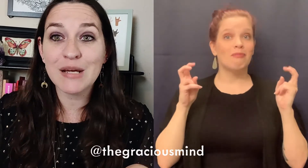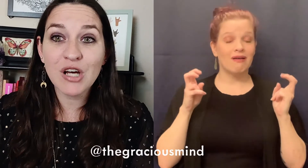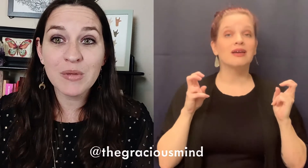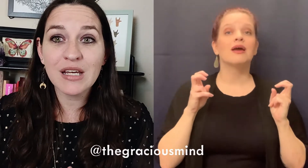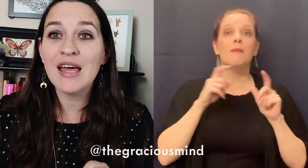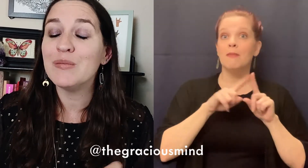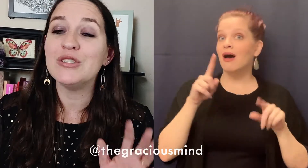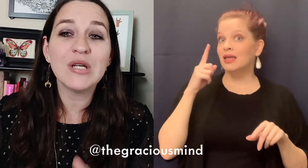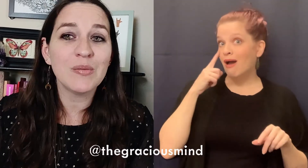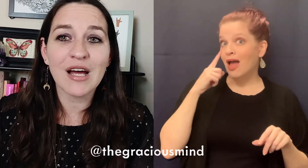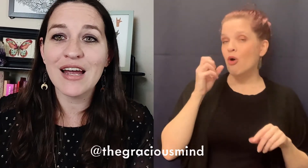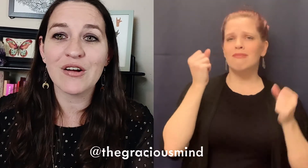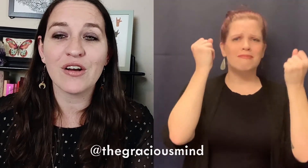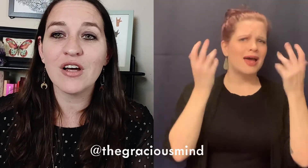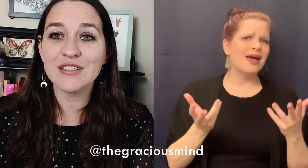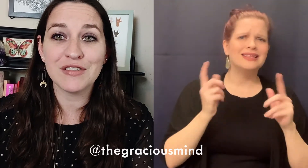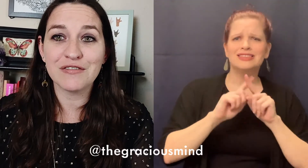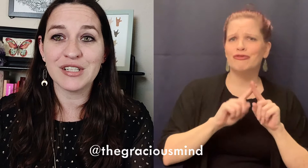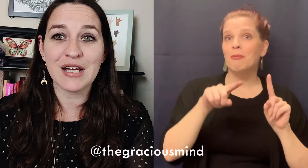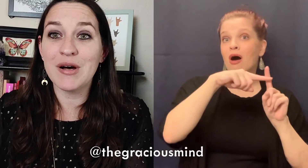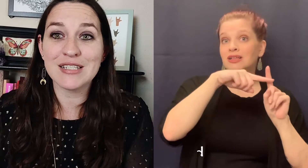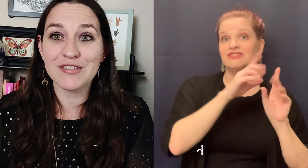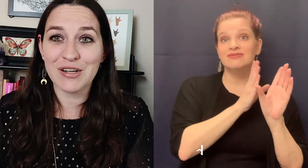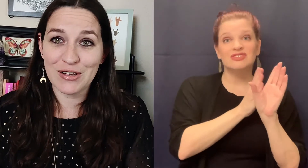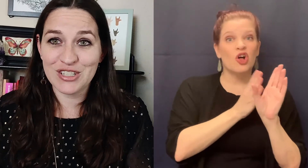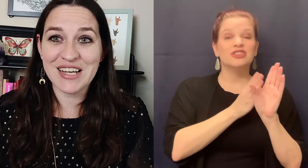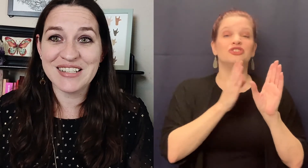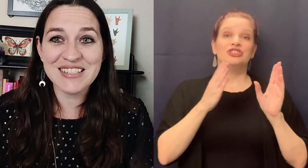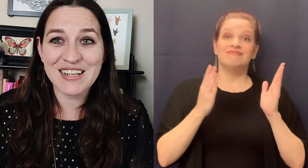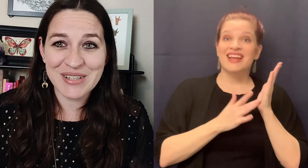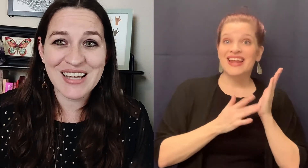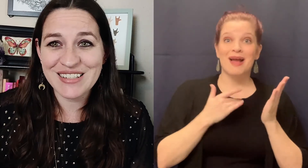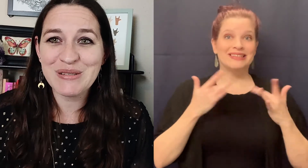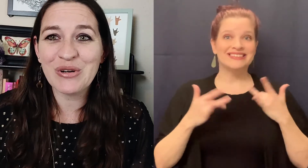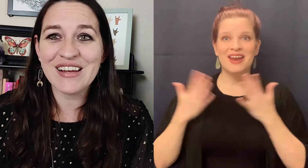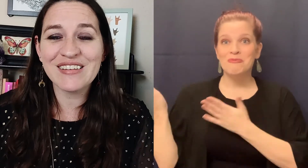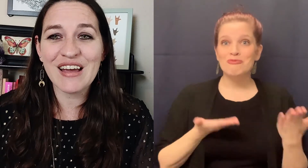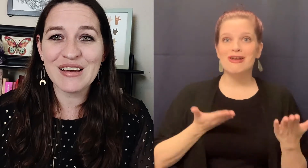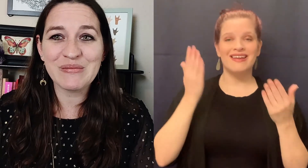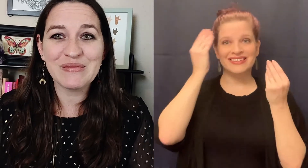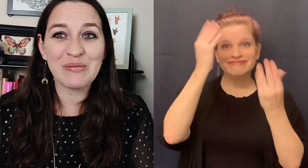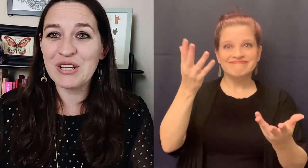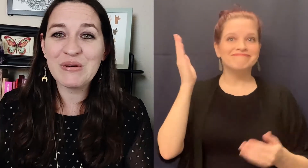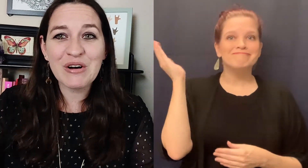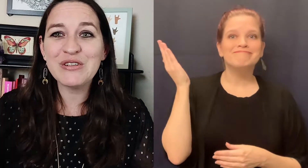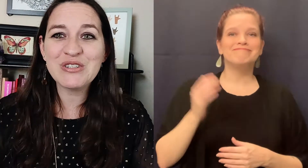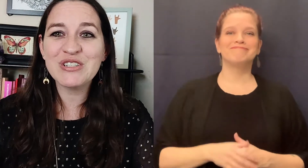same topic, but do keep an eye out on lots of different positive psychology techniques that I'm excited to bring you in our future Small Bites.